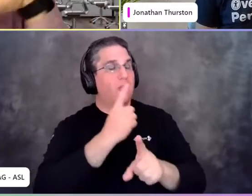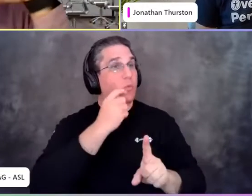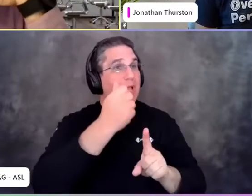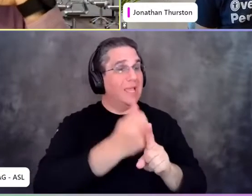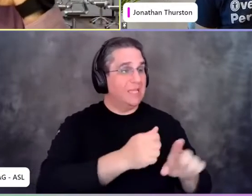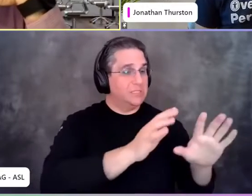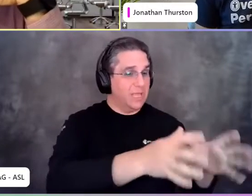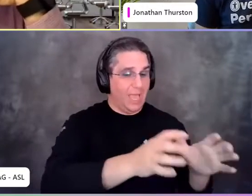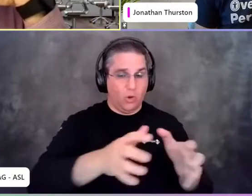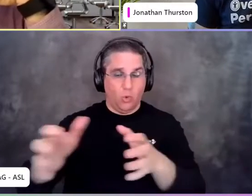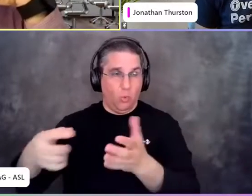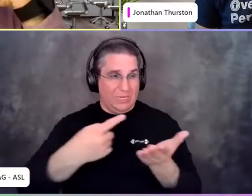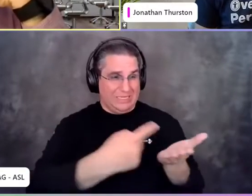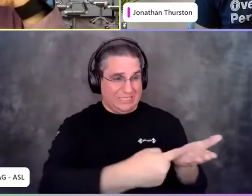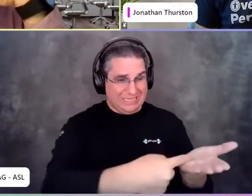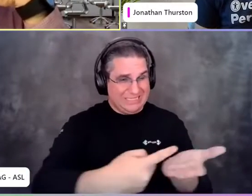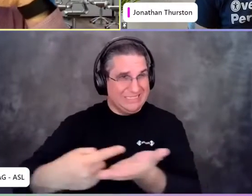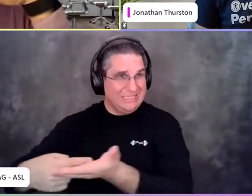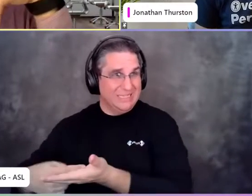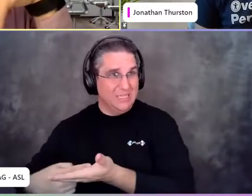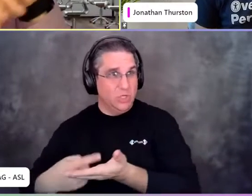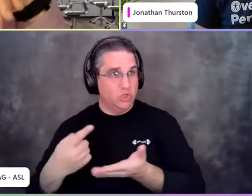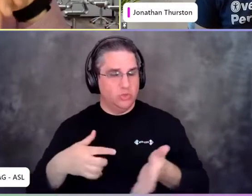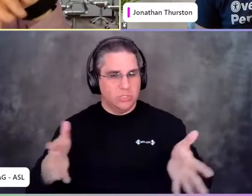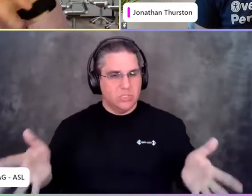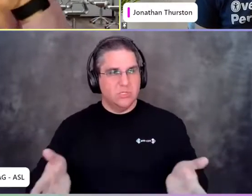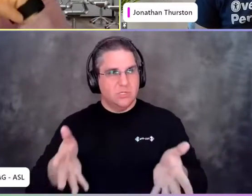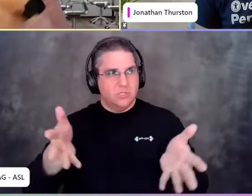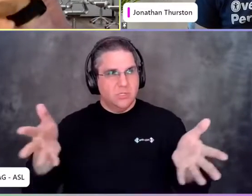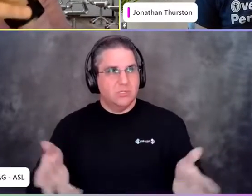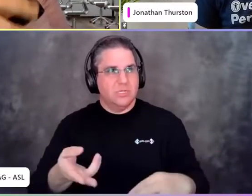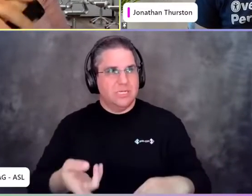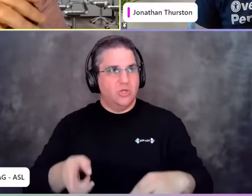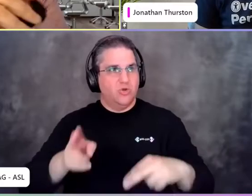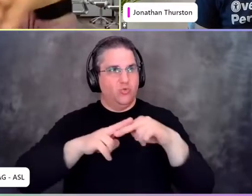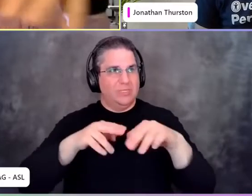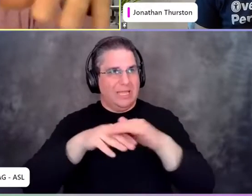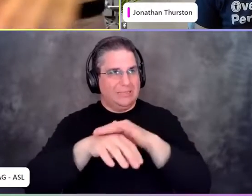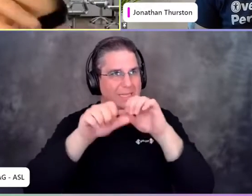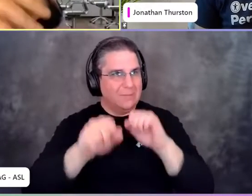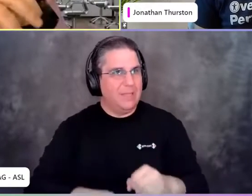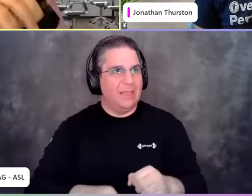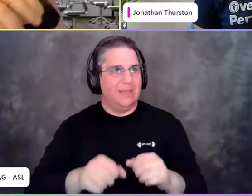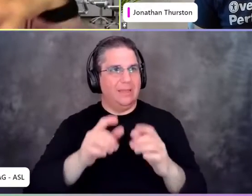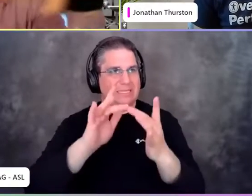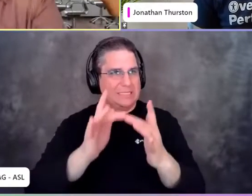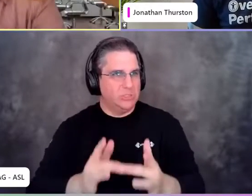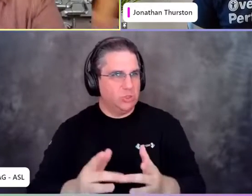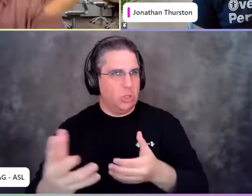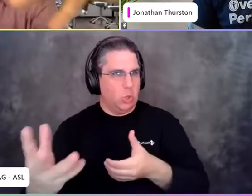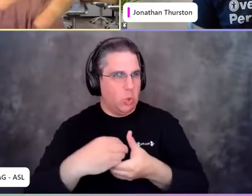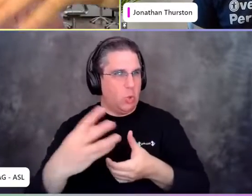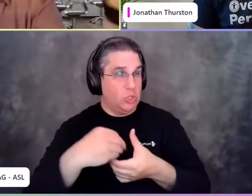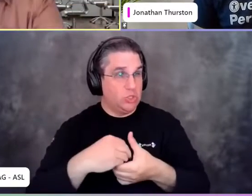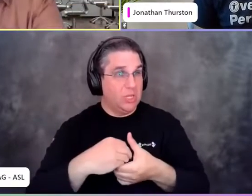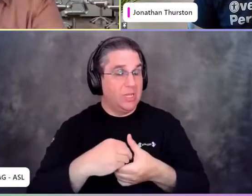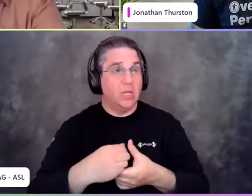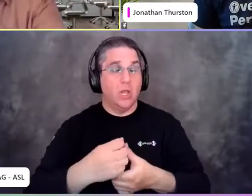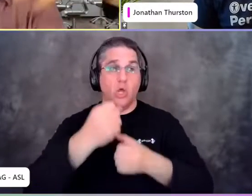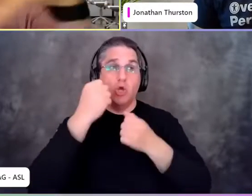together. [JAMES] I'm really -- for each of these categories of variables that we know are drivers of